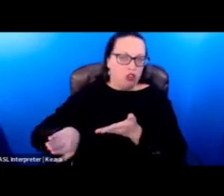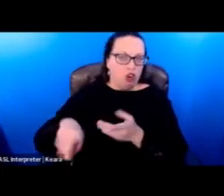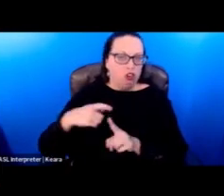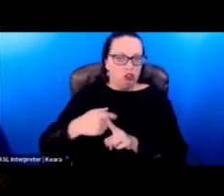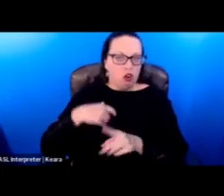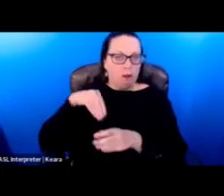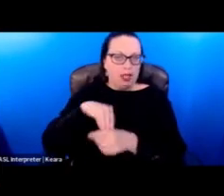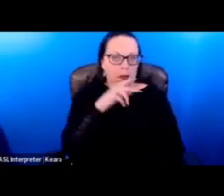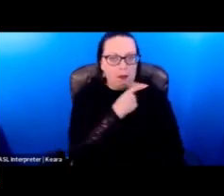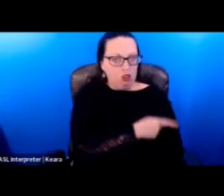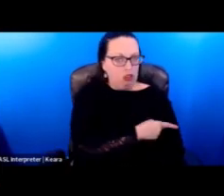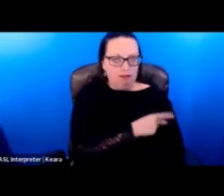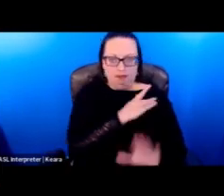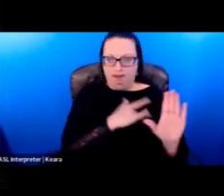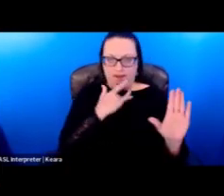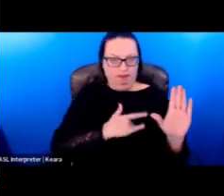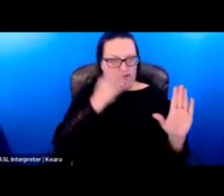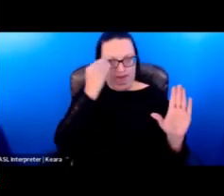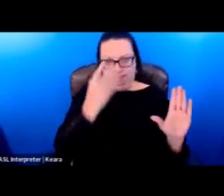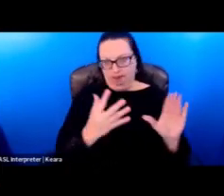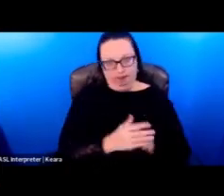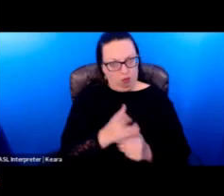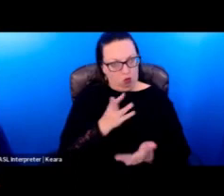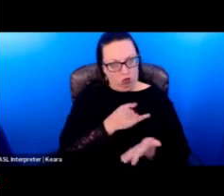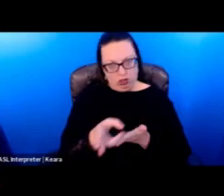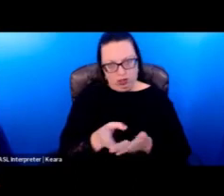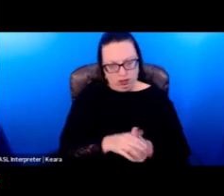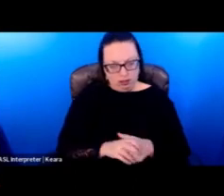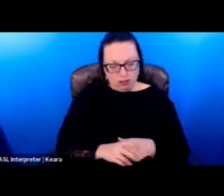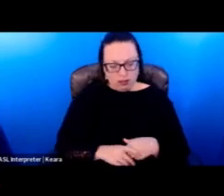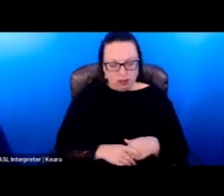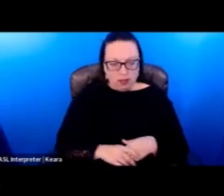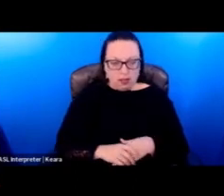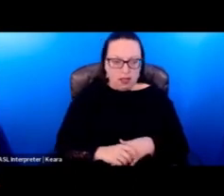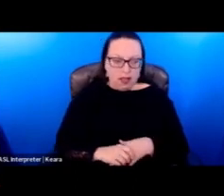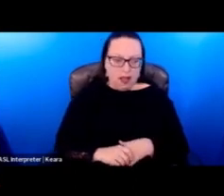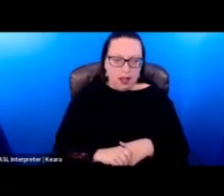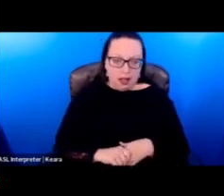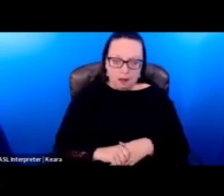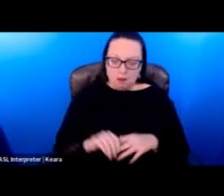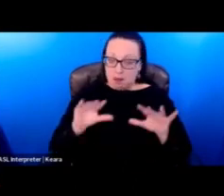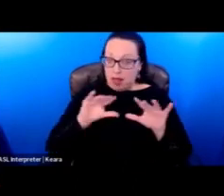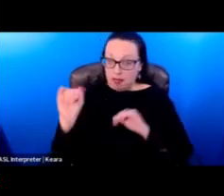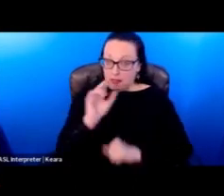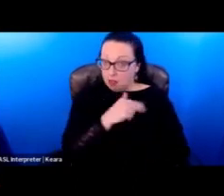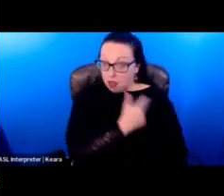You know, and, you know, there was this, I love this hospital. And in my mind, everything was